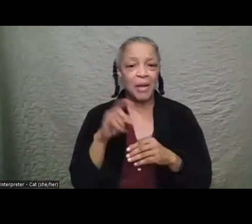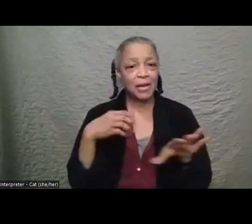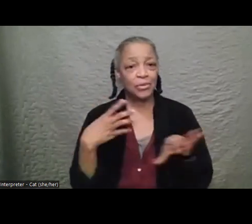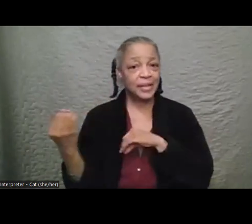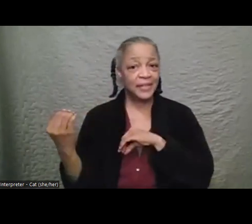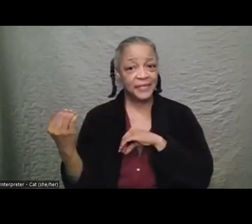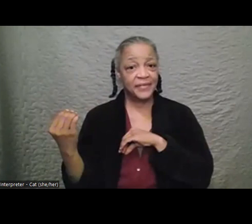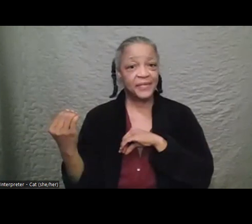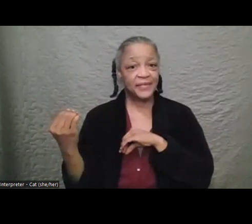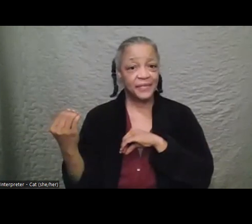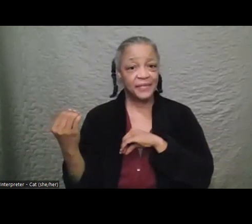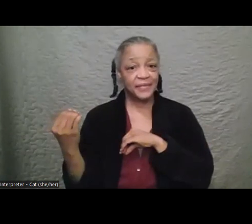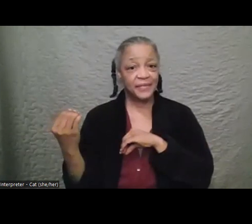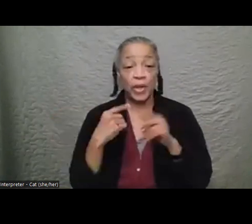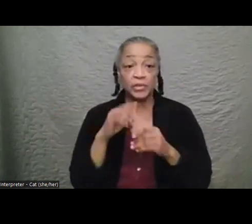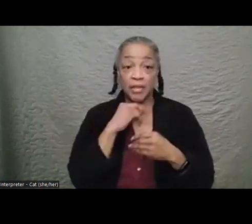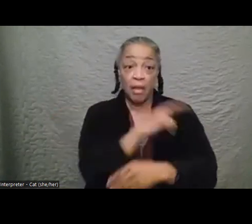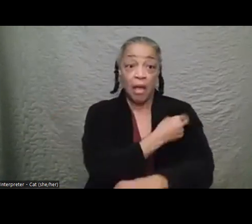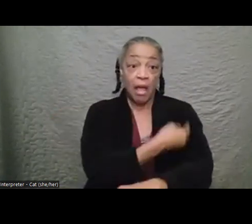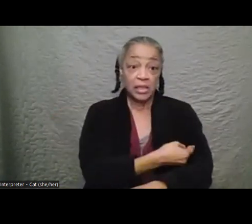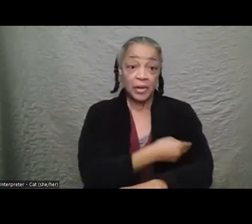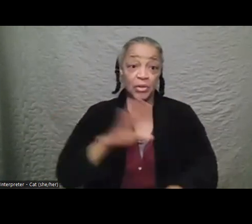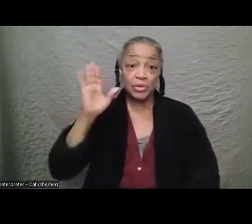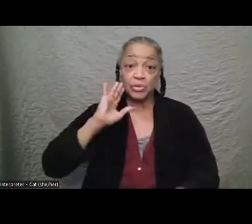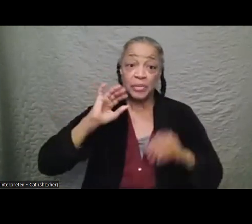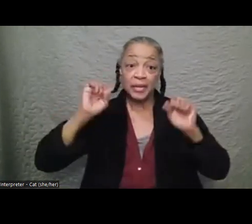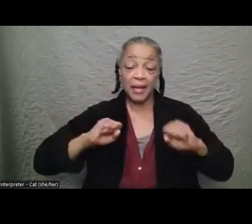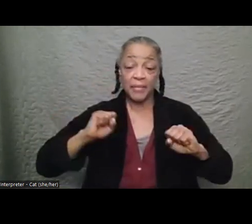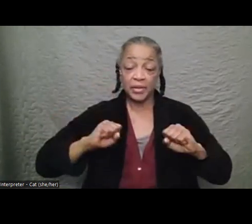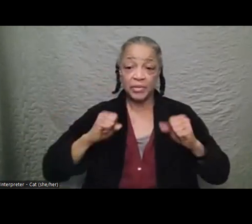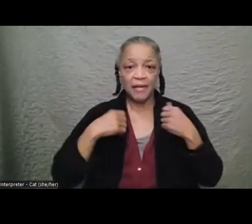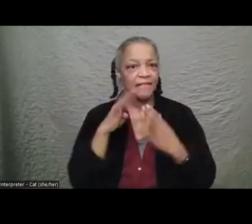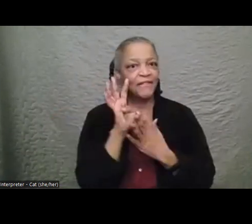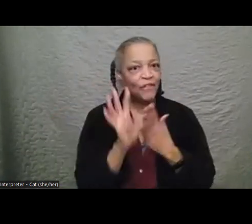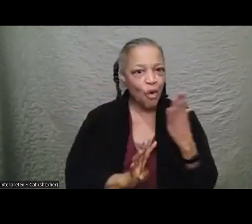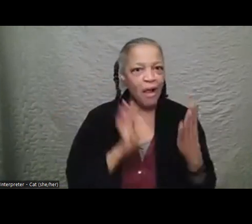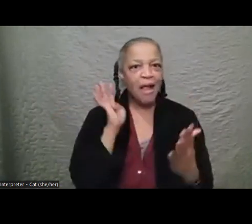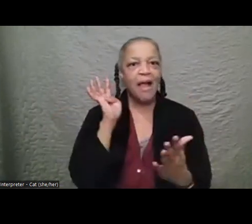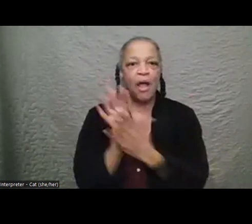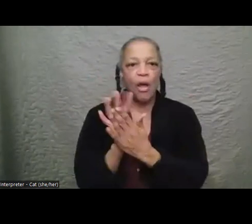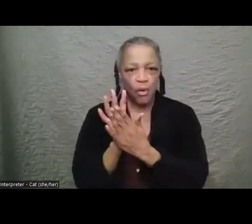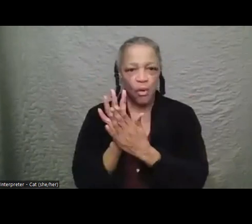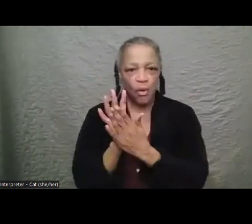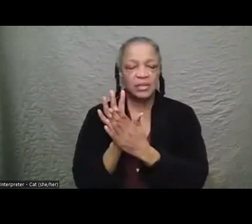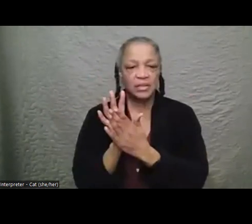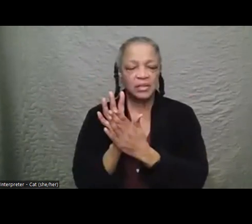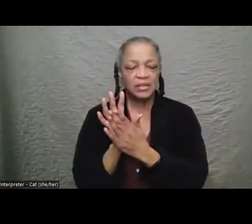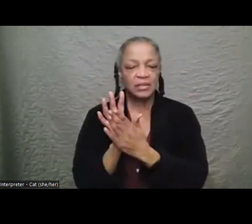When she was in the hospital, I used to be able to spend four hours with her . The sun